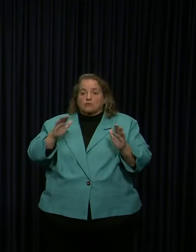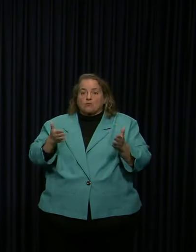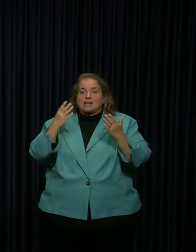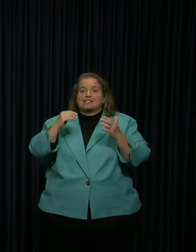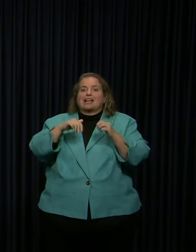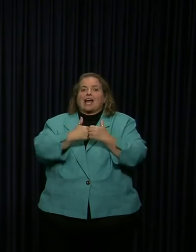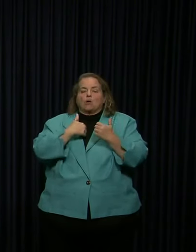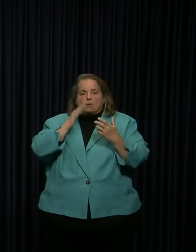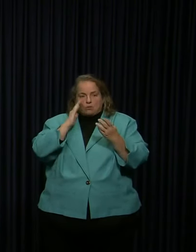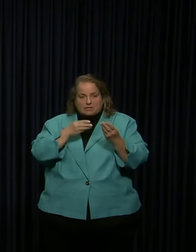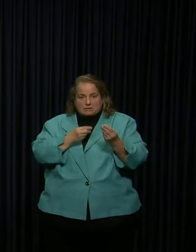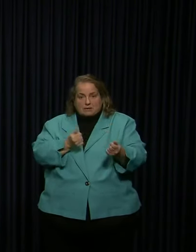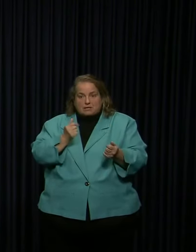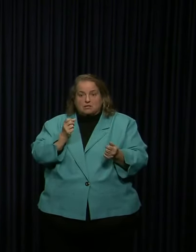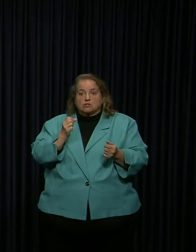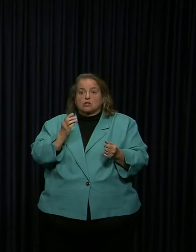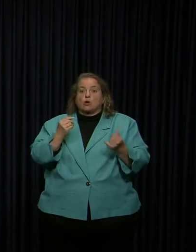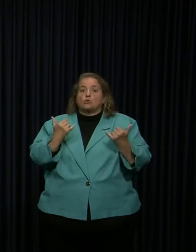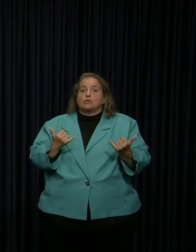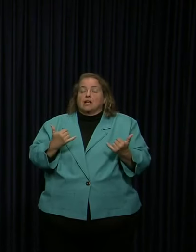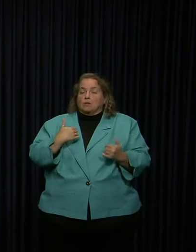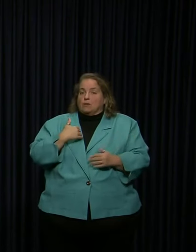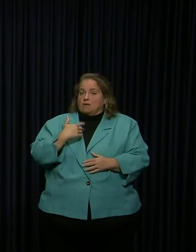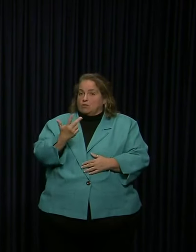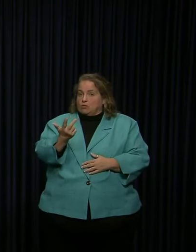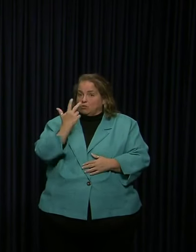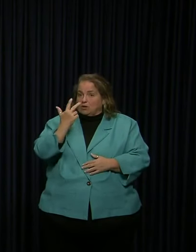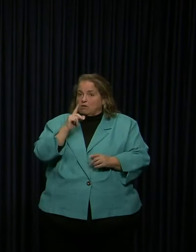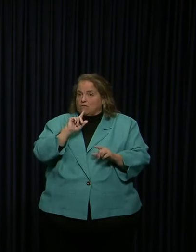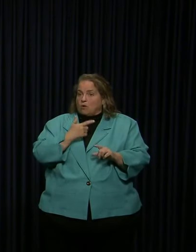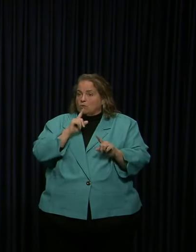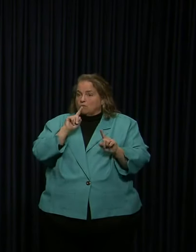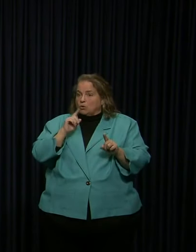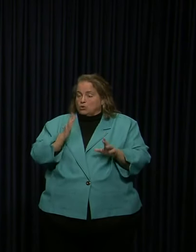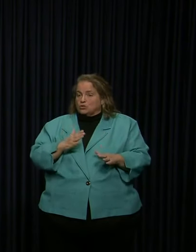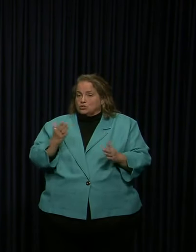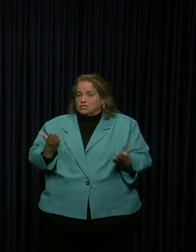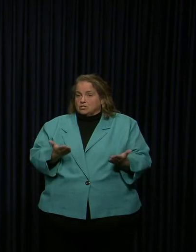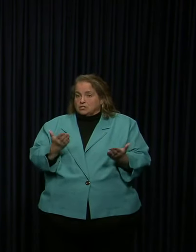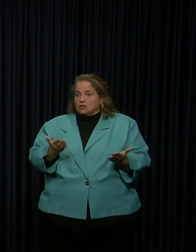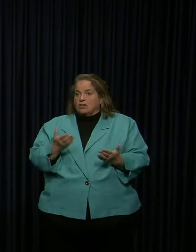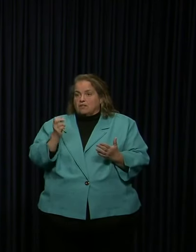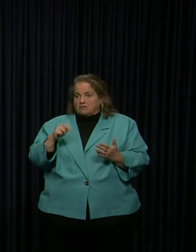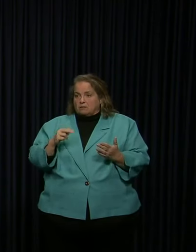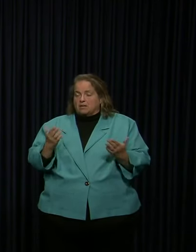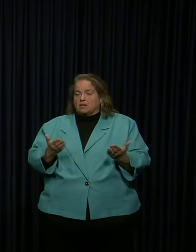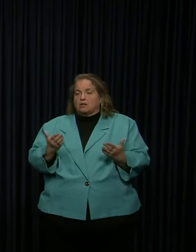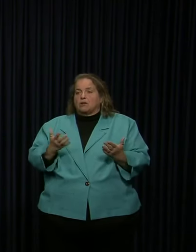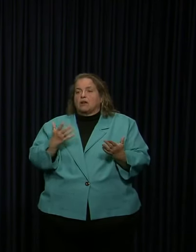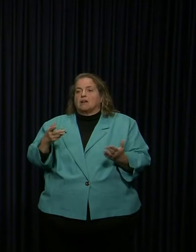CONGREGATING. THE ANSWER IS YES. WE HAVE CITED 18 BUSINESSES AT LEAST THROUGH THE LABOR CABINET.